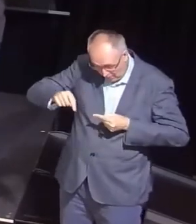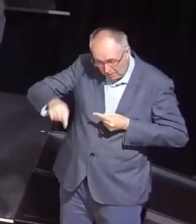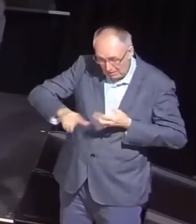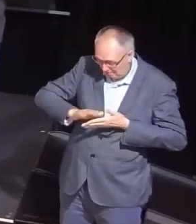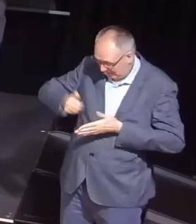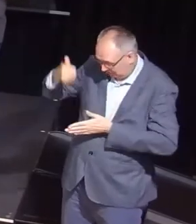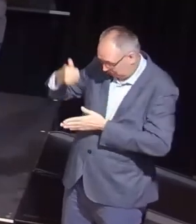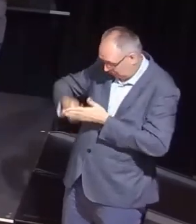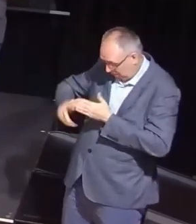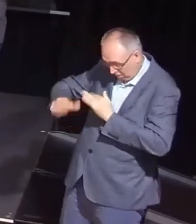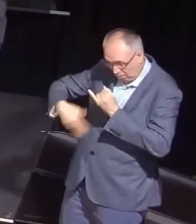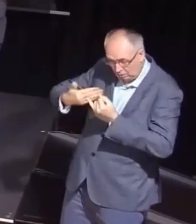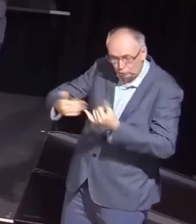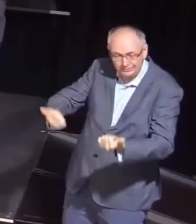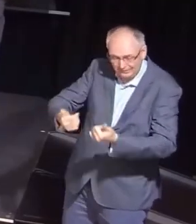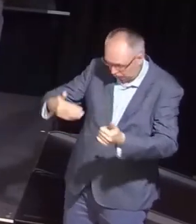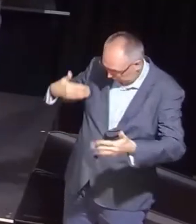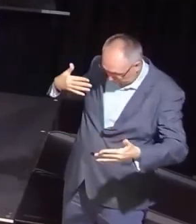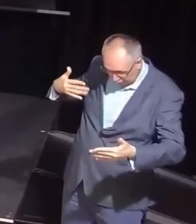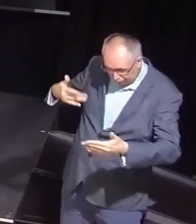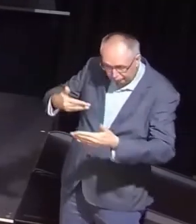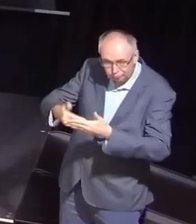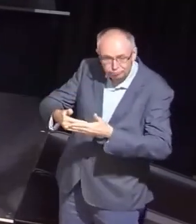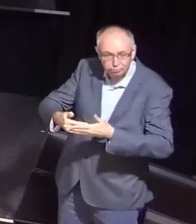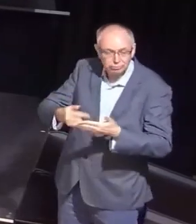while we're cultivating and developing our allies.